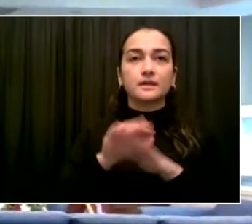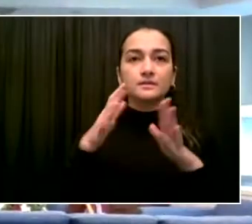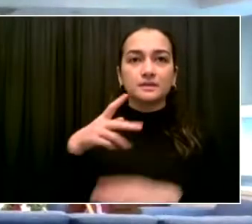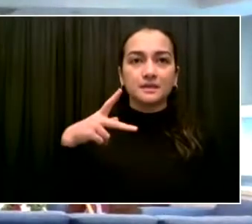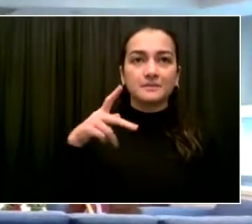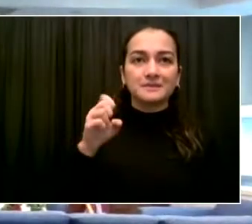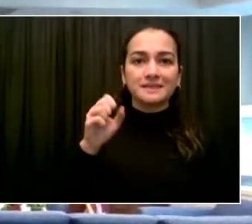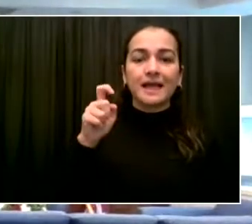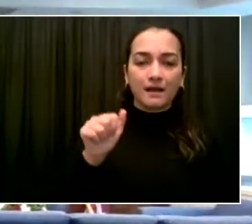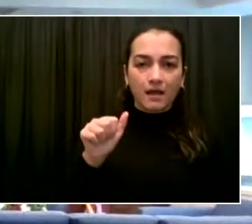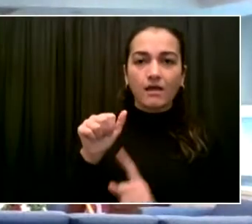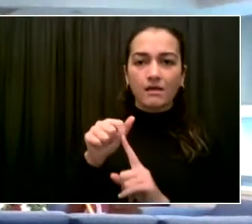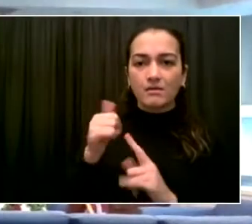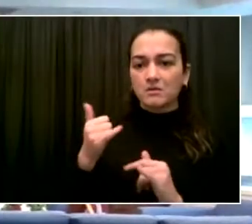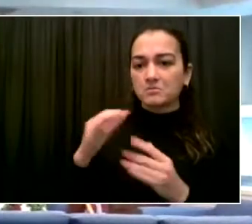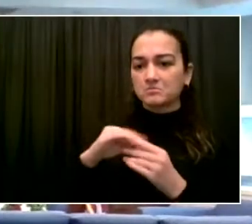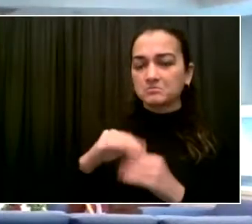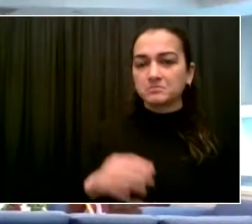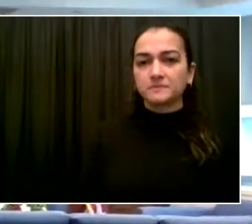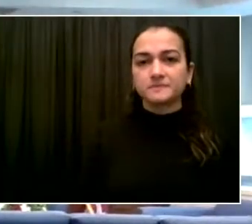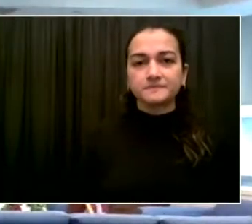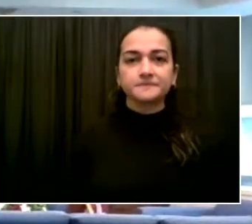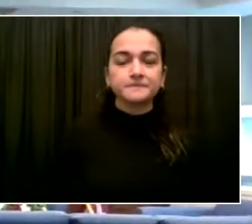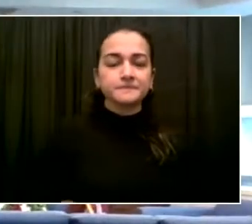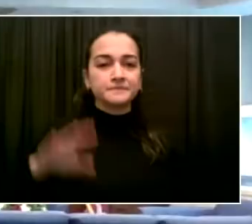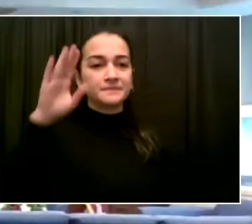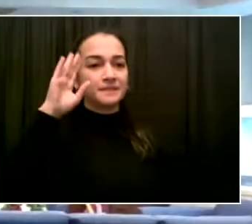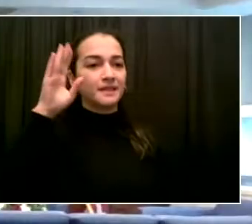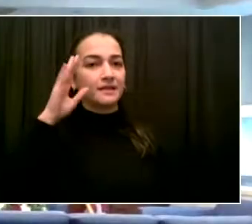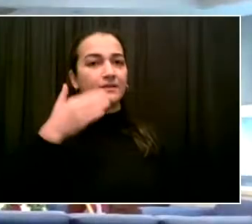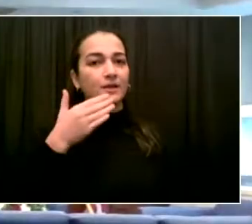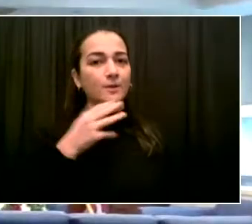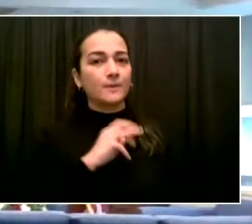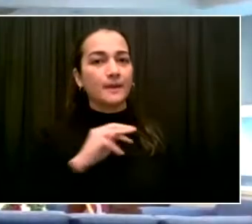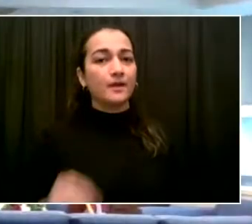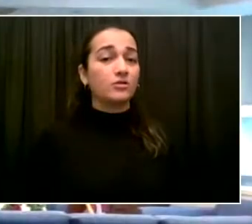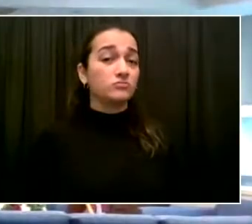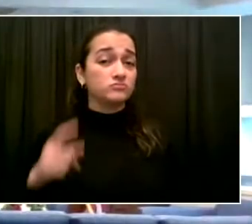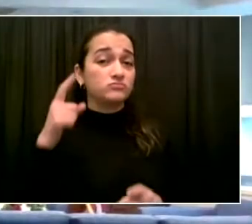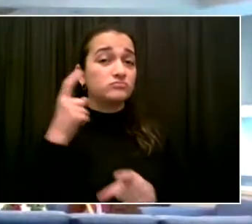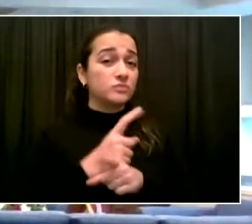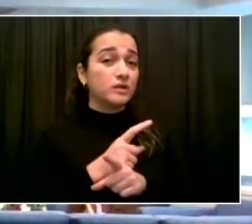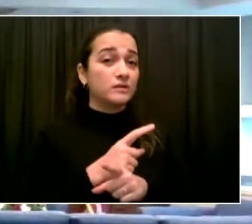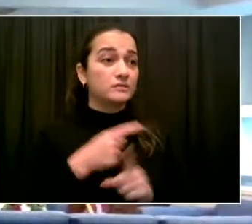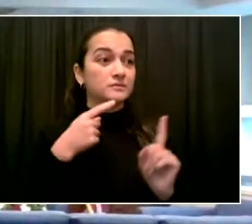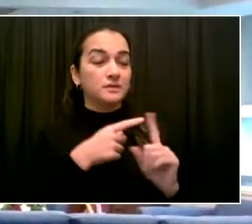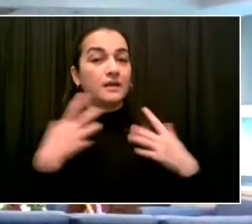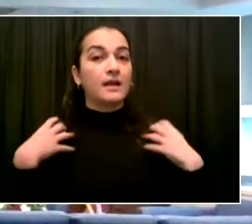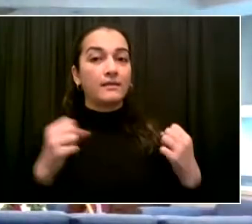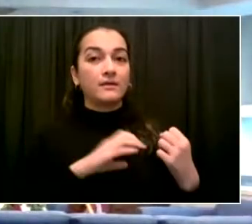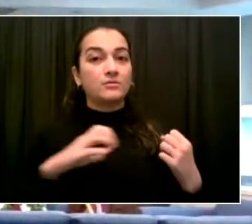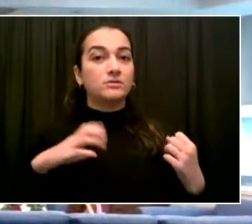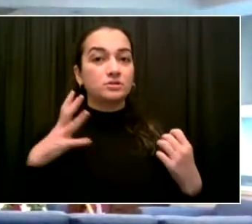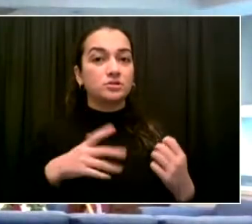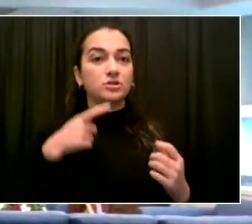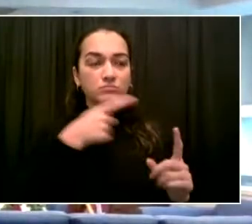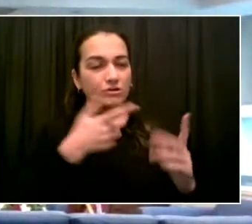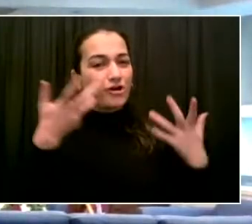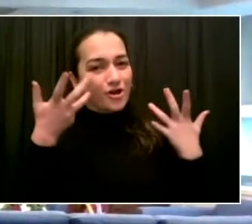CORPORATE COUNSEL. COMMISSIONER FELT AS I SAID HAS THE